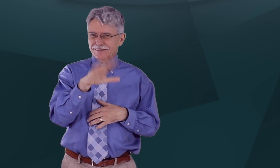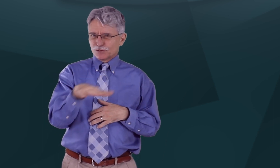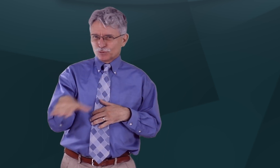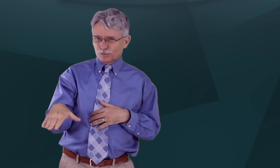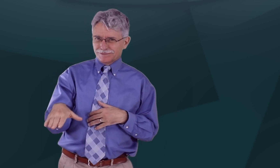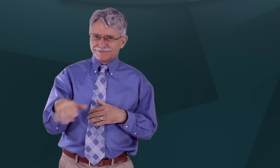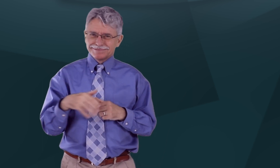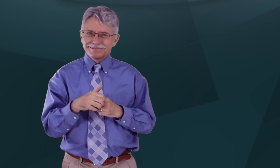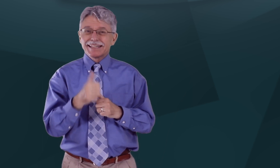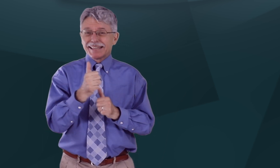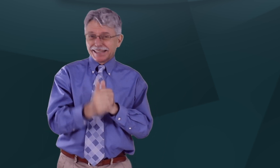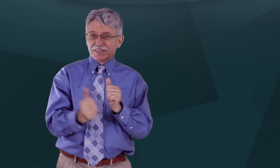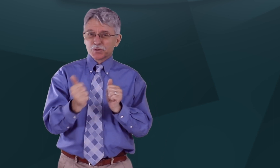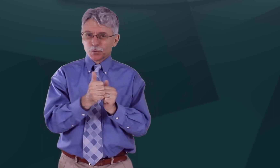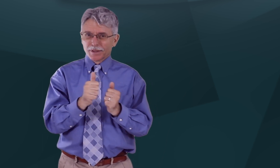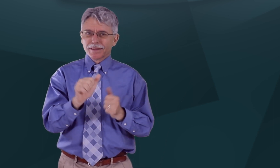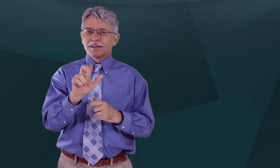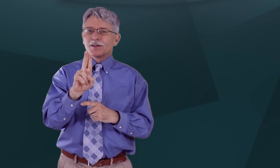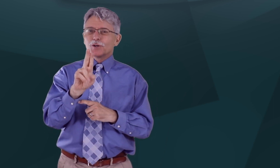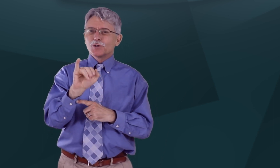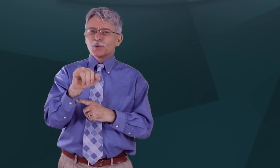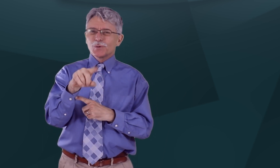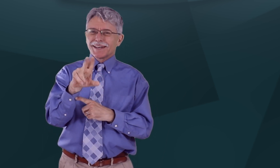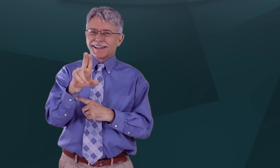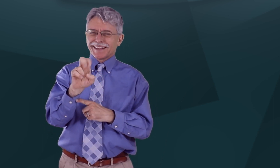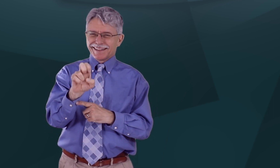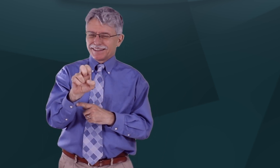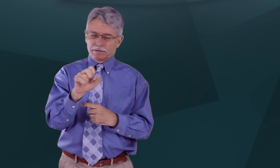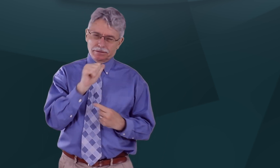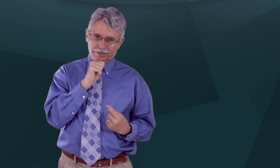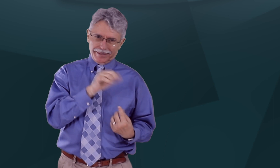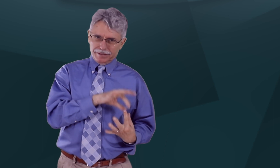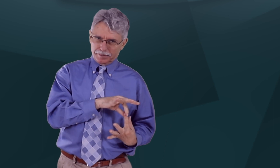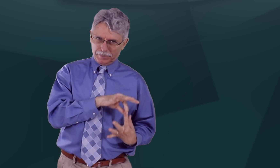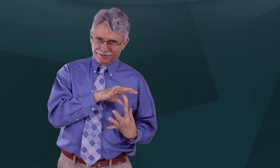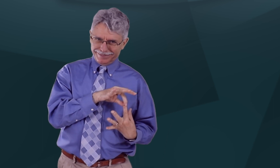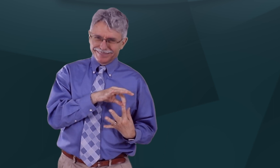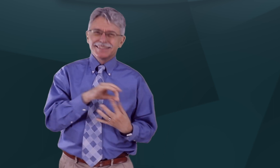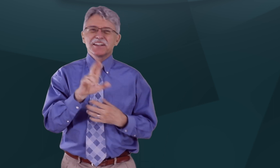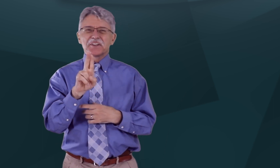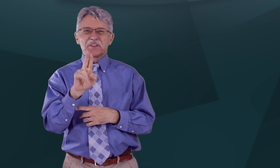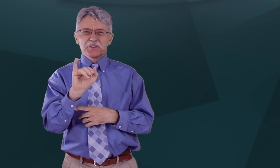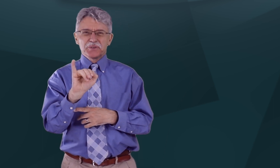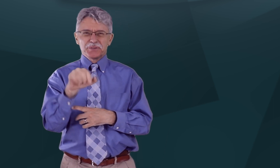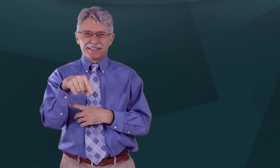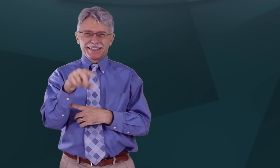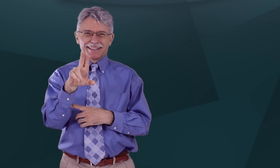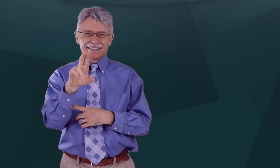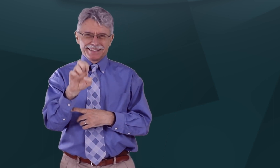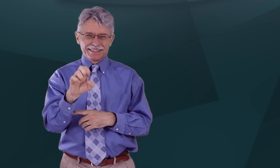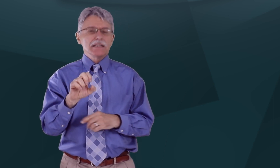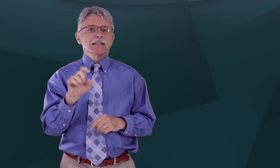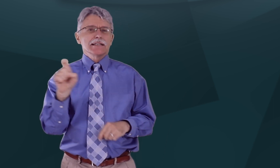So as my wife just said, we have six children with unique needs. Again, we don't like the word "special."